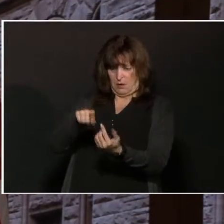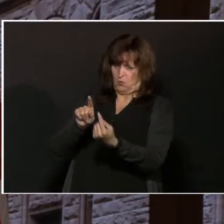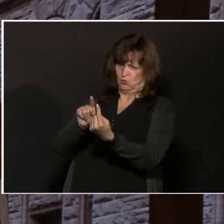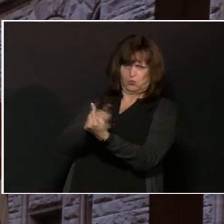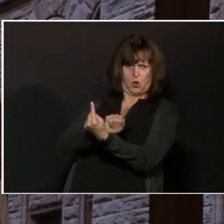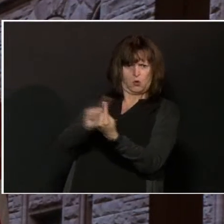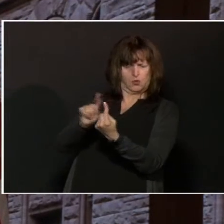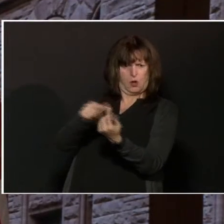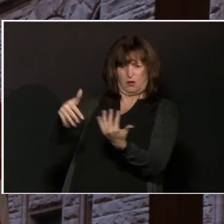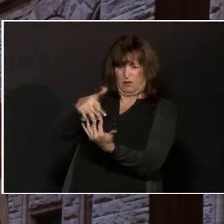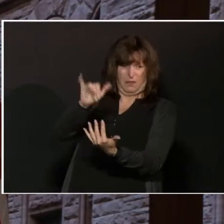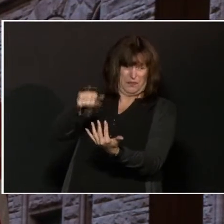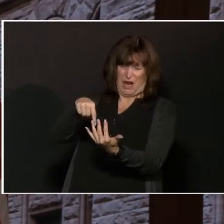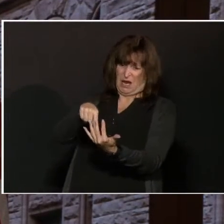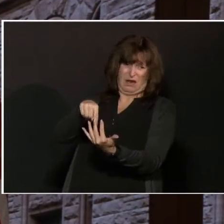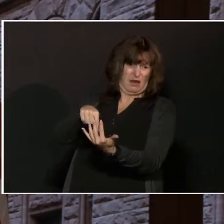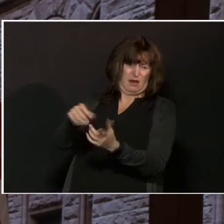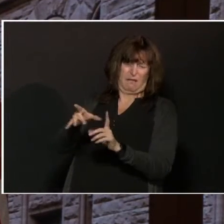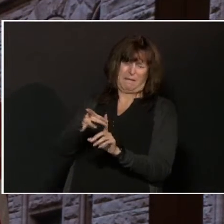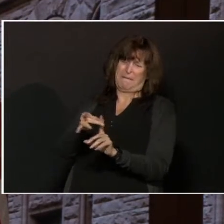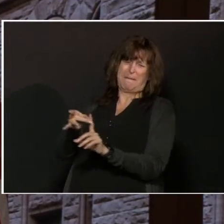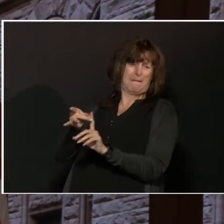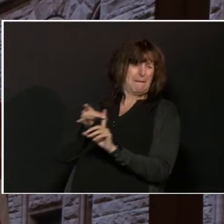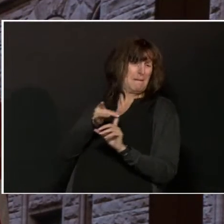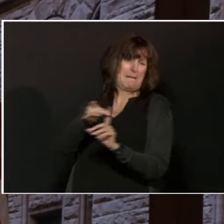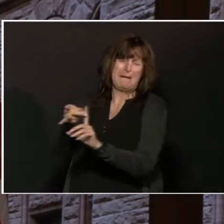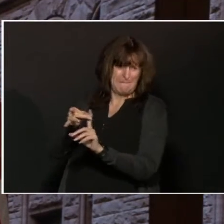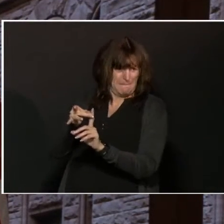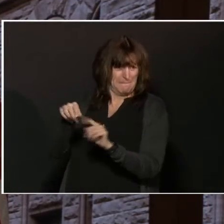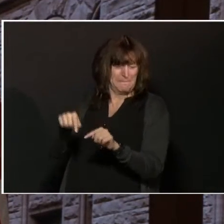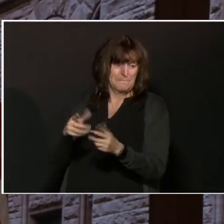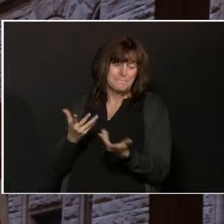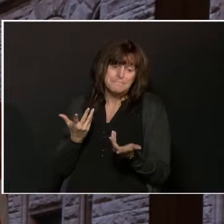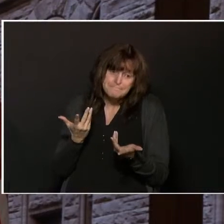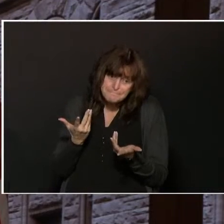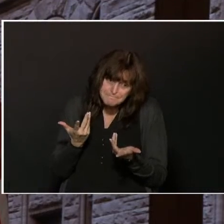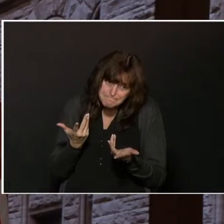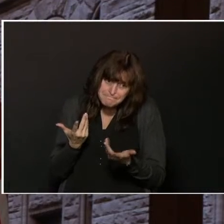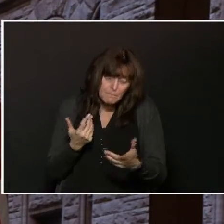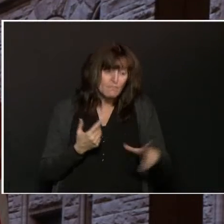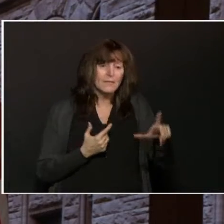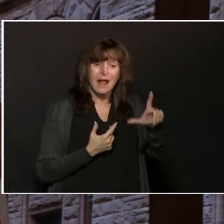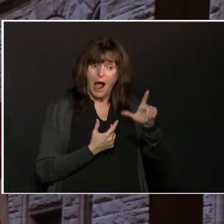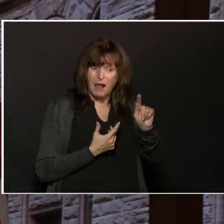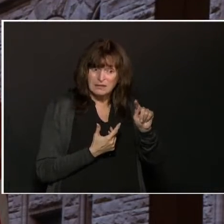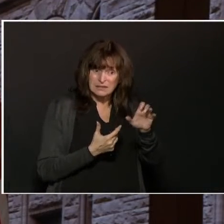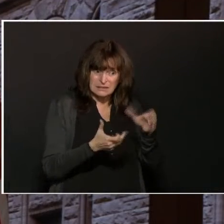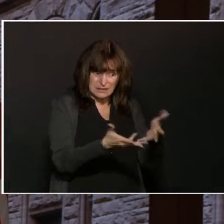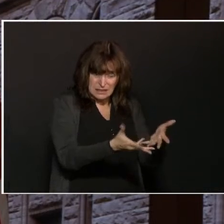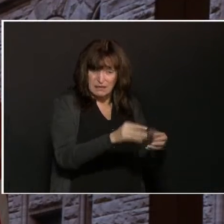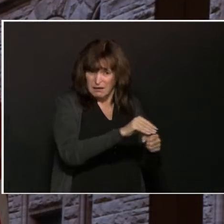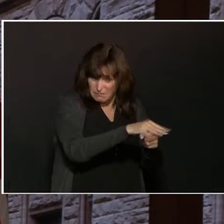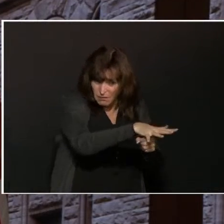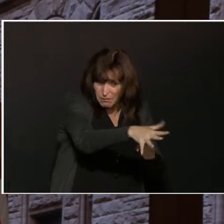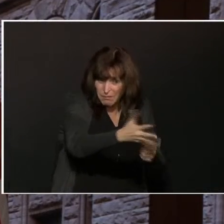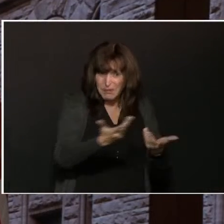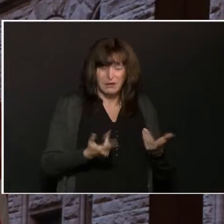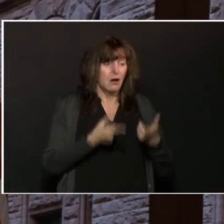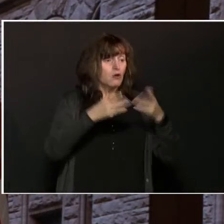OF CROWDING BOTH OF Y'ALL KEEP IT ROOMS OR OF CROWDING BOTH OF Y'ALL KEEP IT ROOMS OR A WORK IT ROOMS OR A WORK WERE PEOPLE WORK IN IT ROOMS OR A WORK WERE PEOPLE WORK IN ONE IT ROOMS OR A WORK WERE PEOPLE WORK IN ONE LONG-TERM